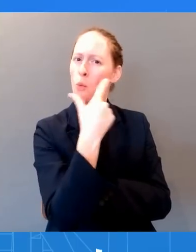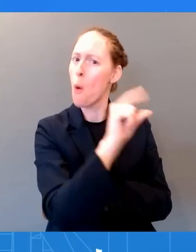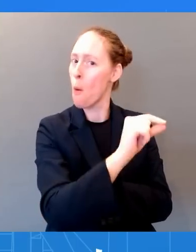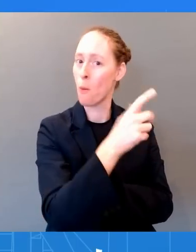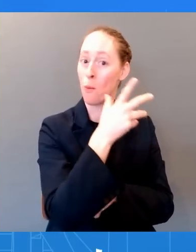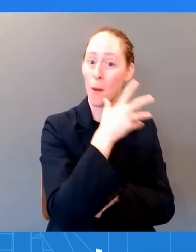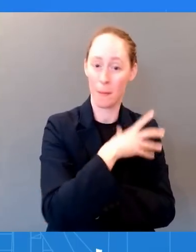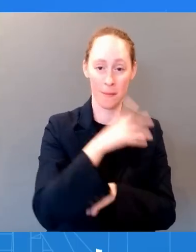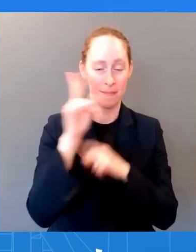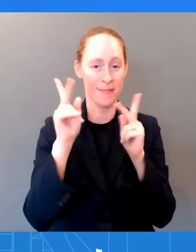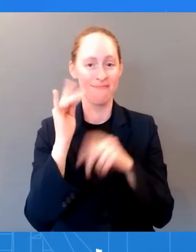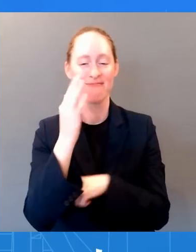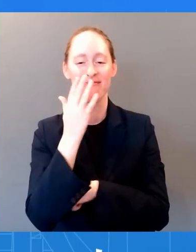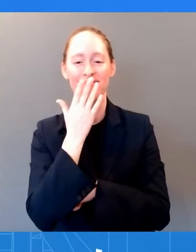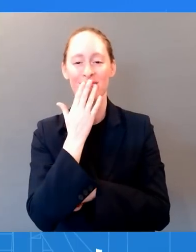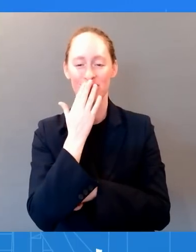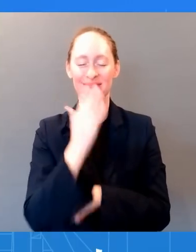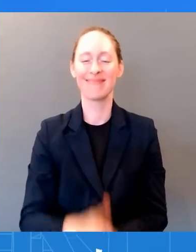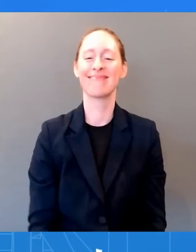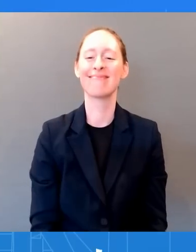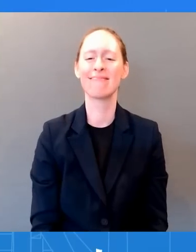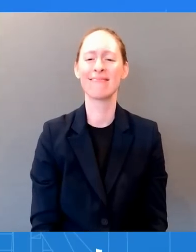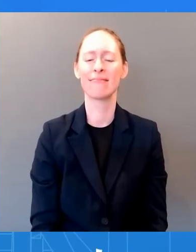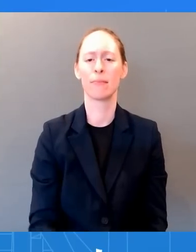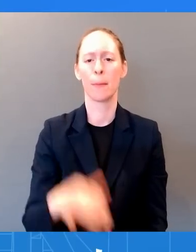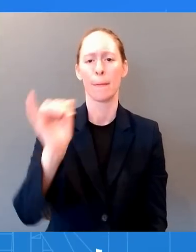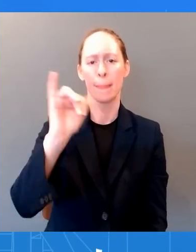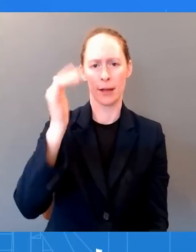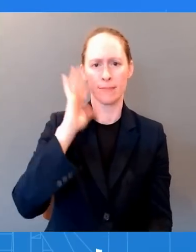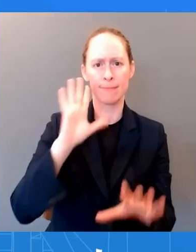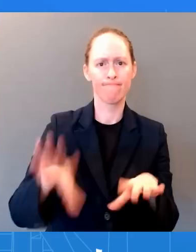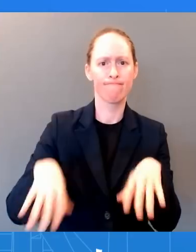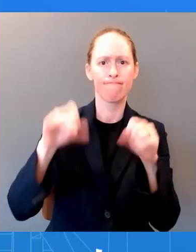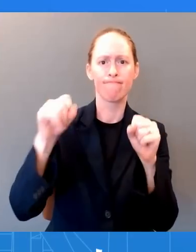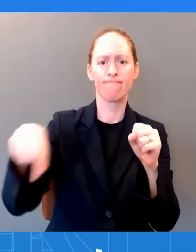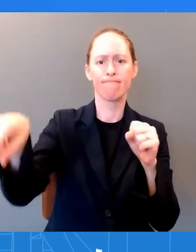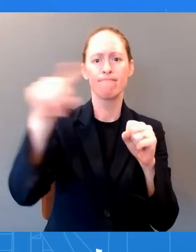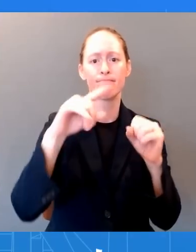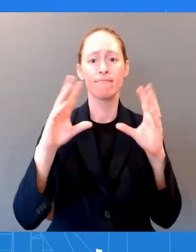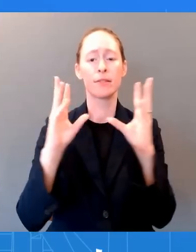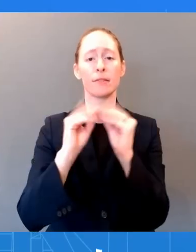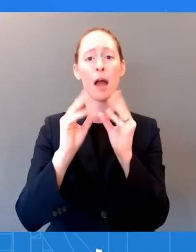and Health on September 28th in Washington, D.C. As the President said a few months ago,